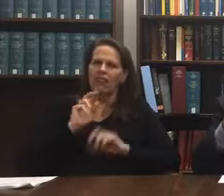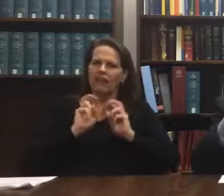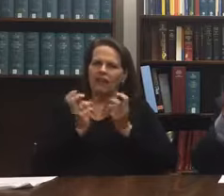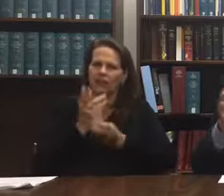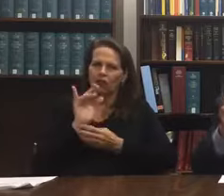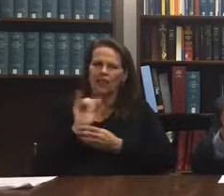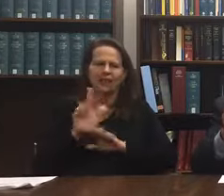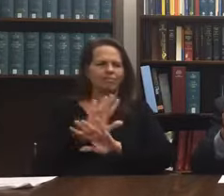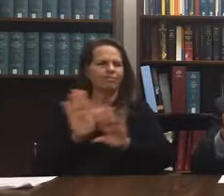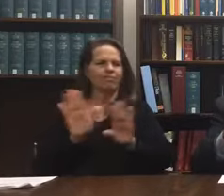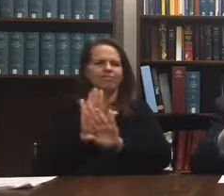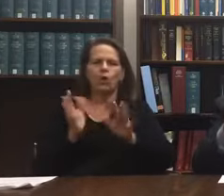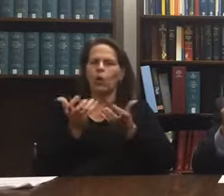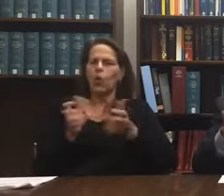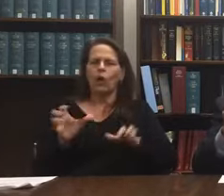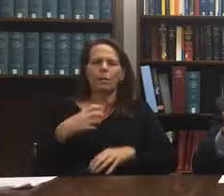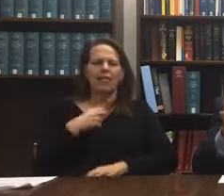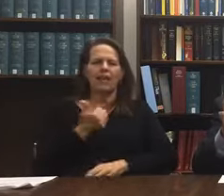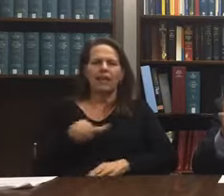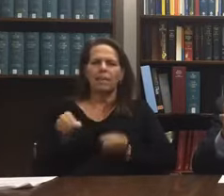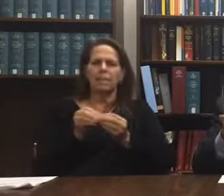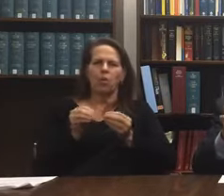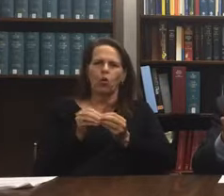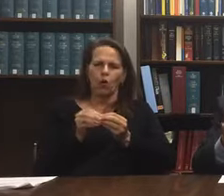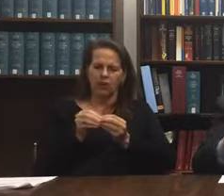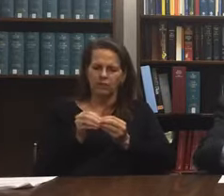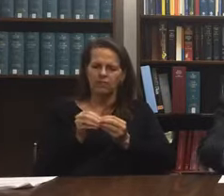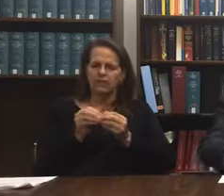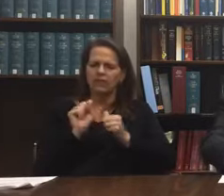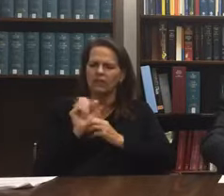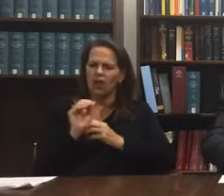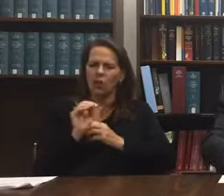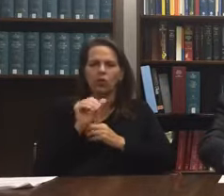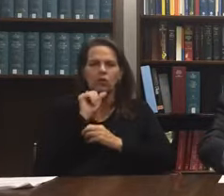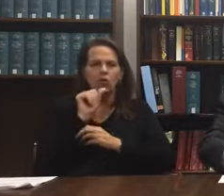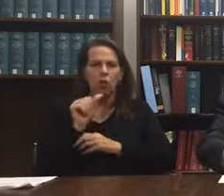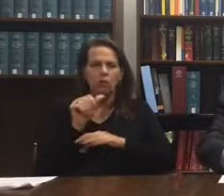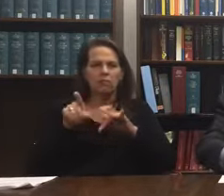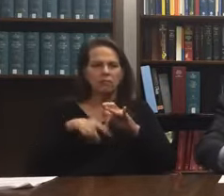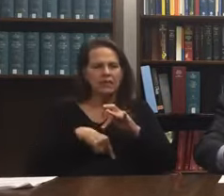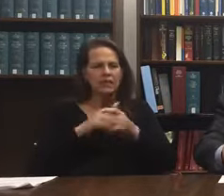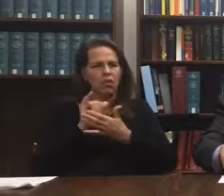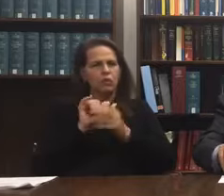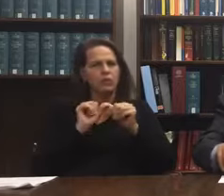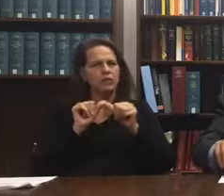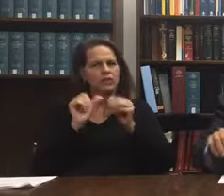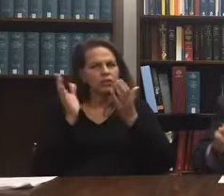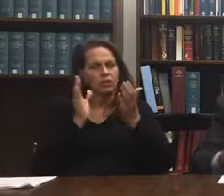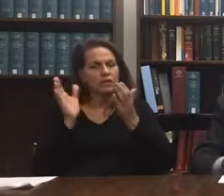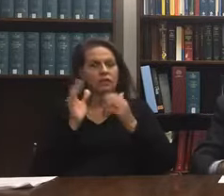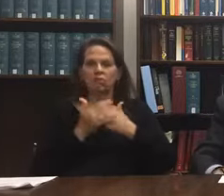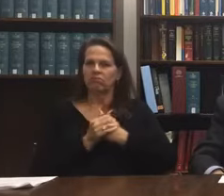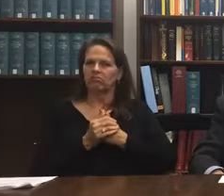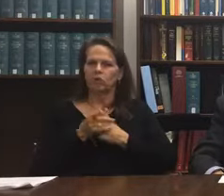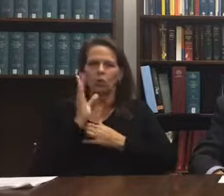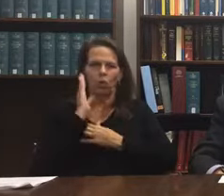and say I don't want the appeal anymore and it's with John so don't miss the continued services because otherwise you're going to go 3 or 4 months without